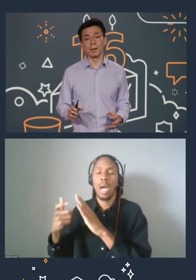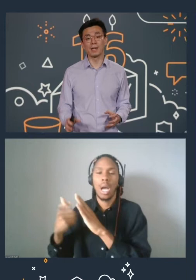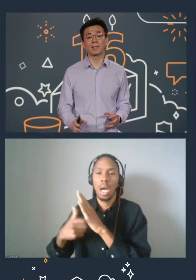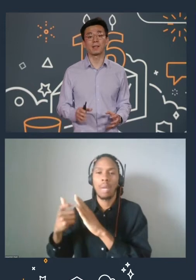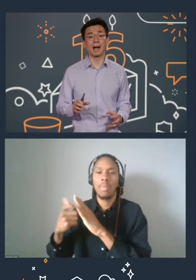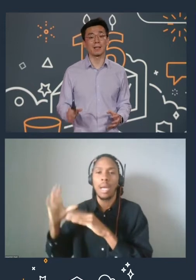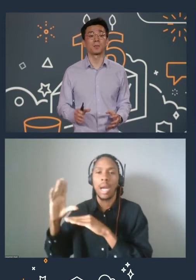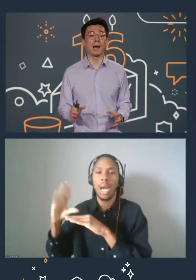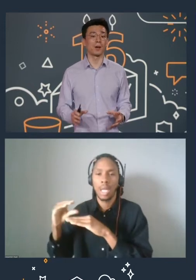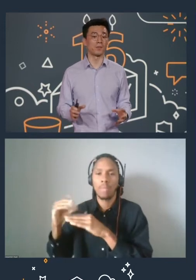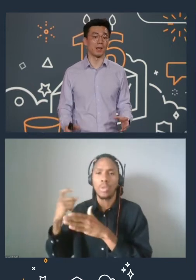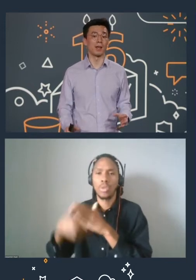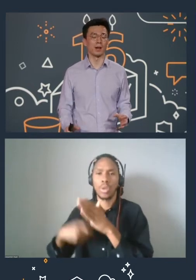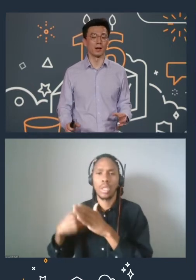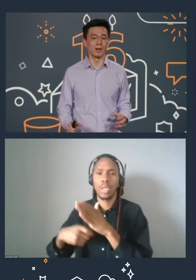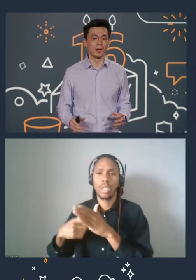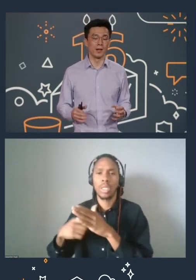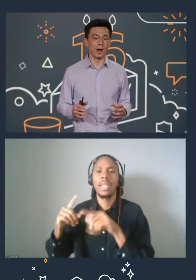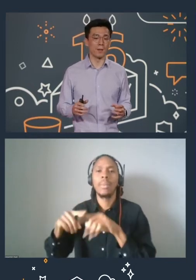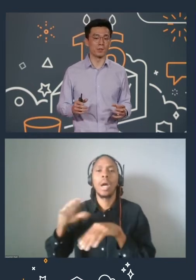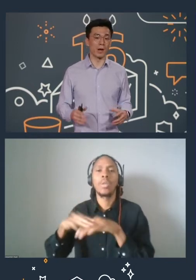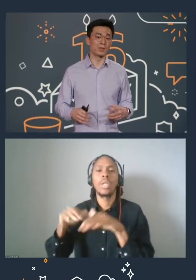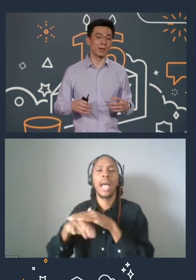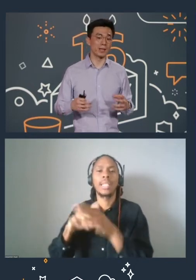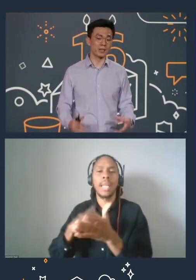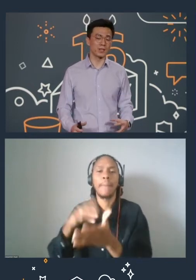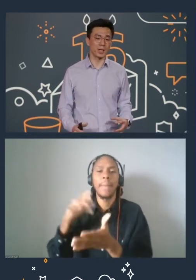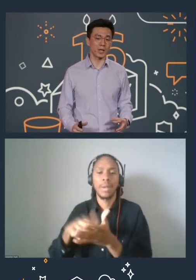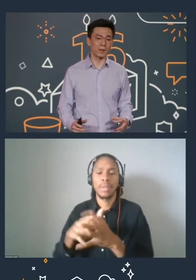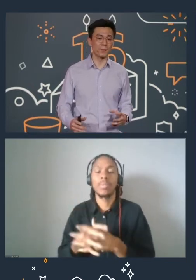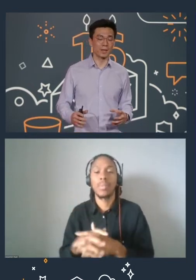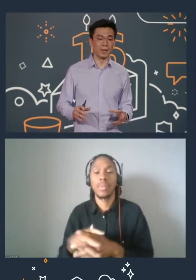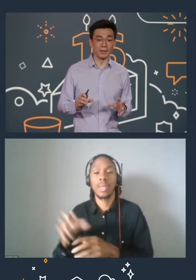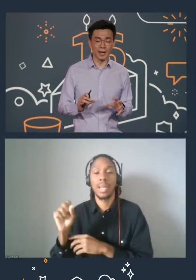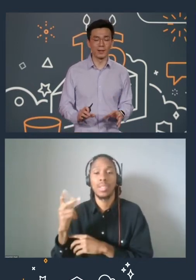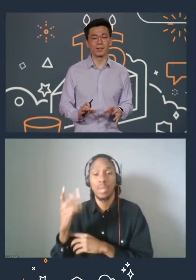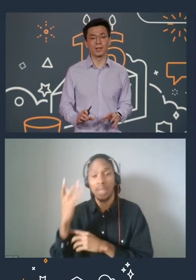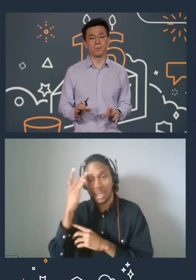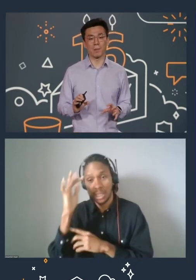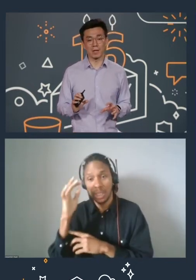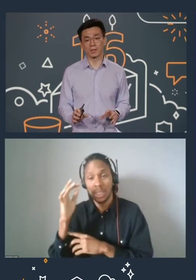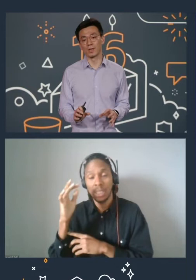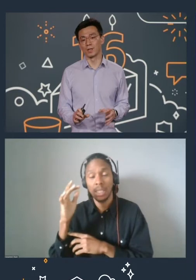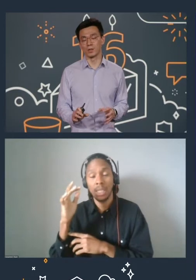based on the access pattern of that data. So S3 Intelligent-Tiering intelligently monitors,